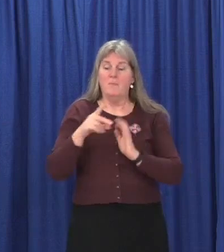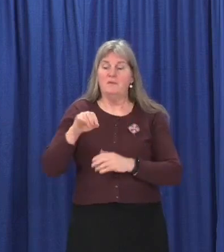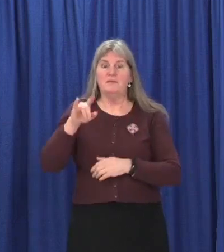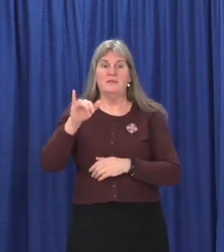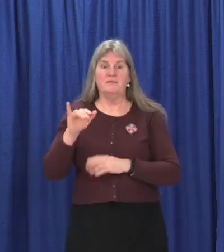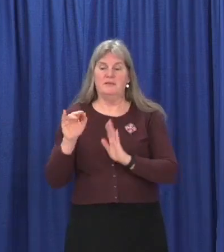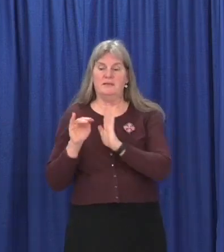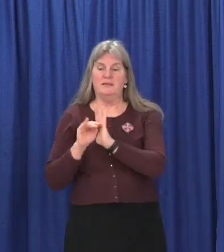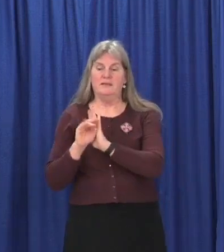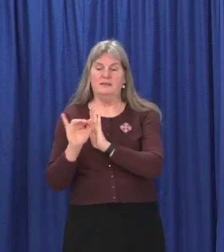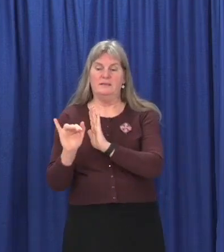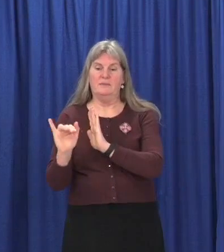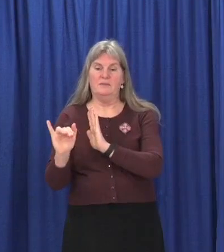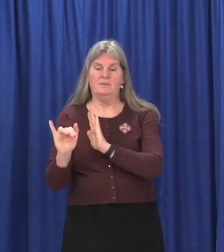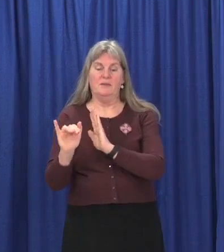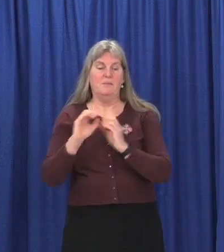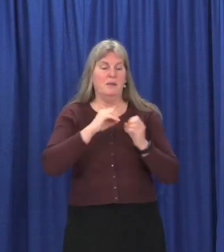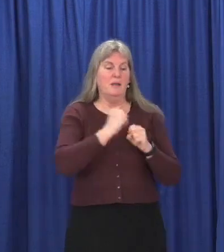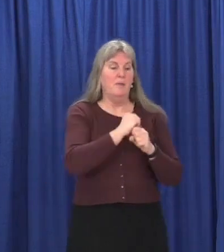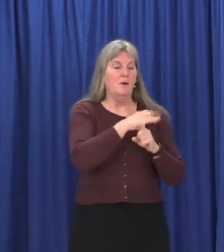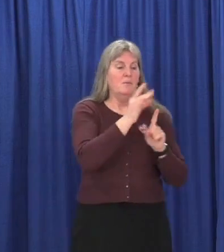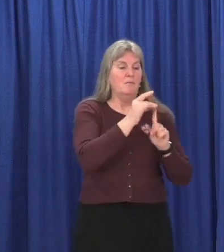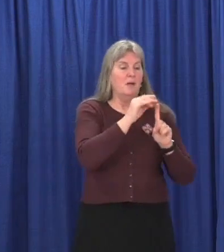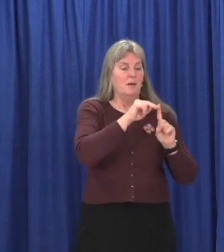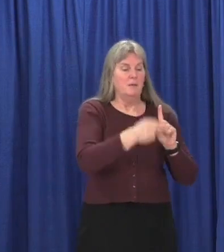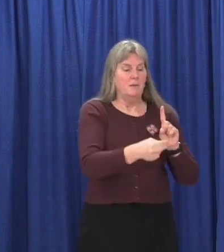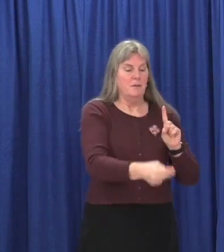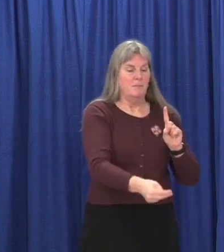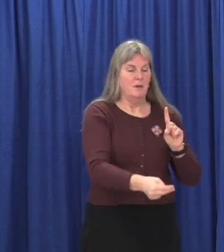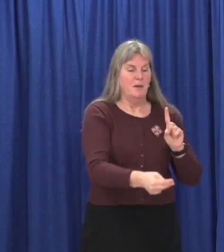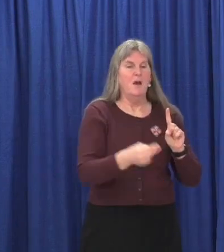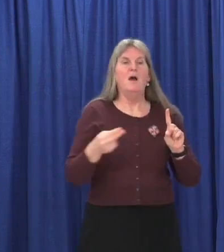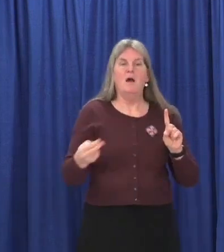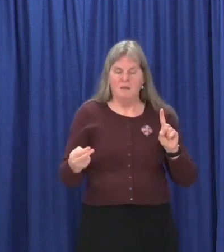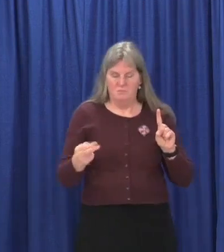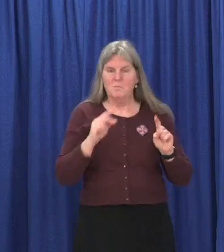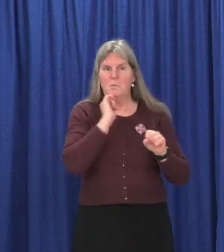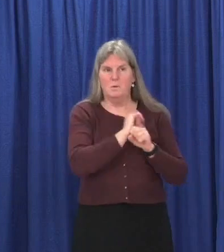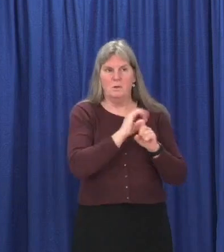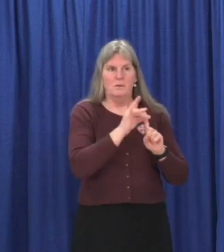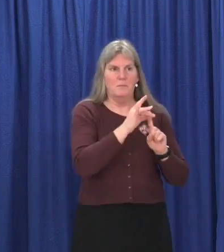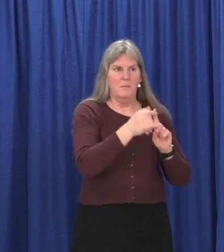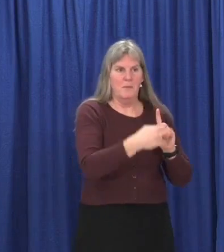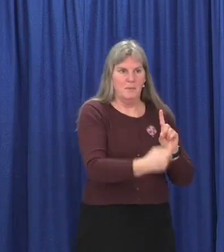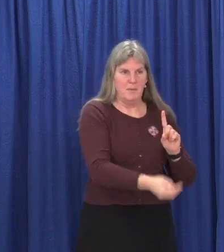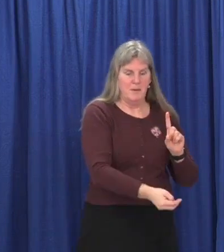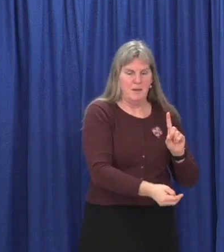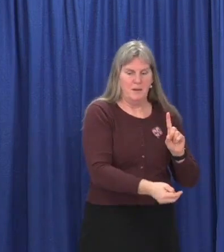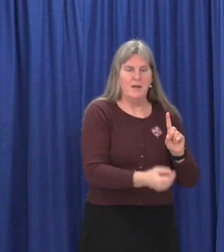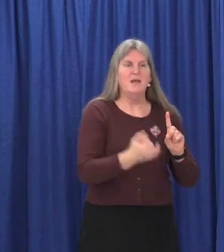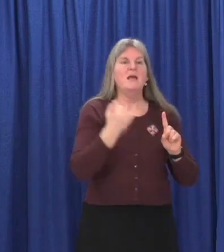and cases are declining, we can confidently say cases are declining. When they move together